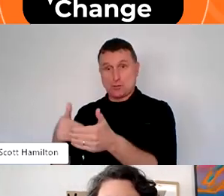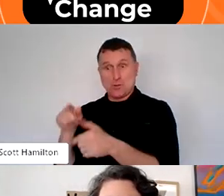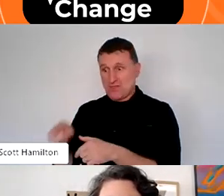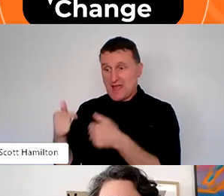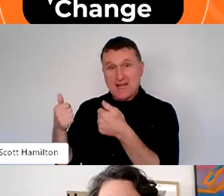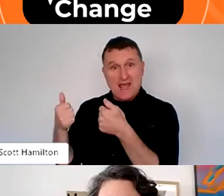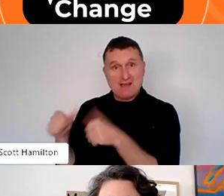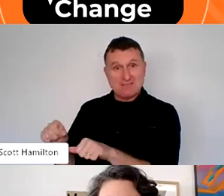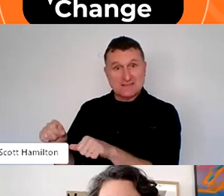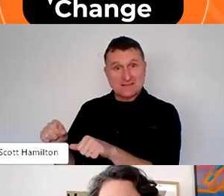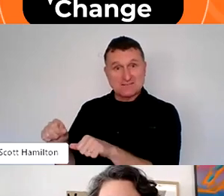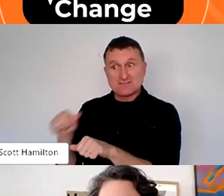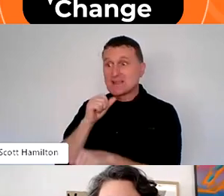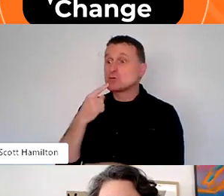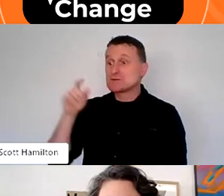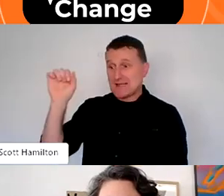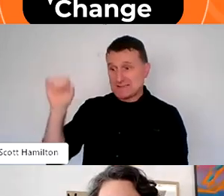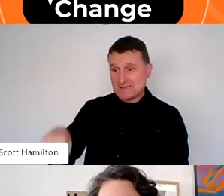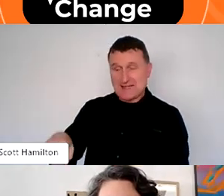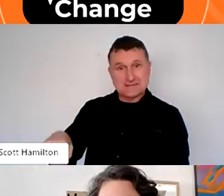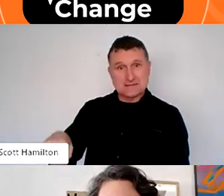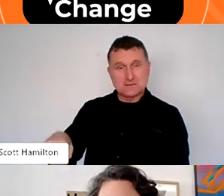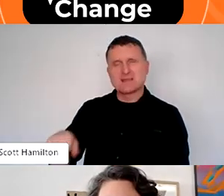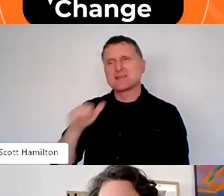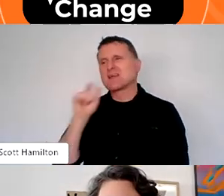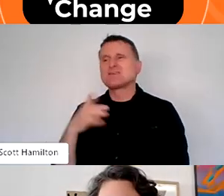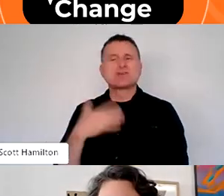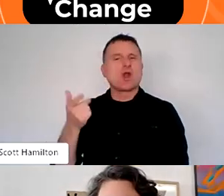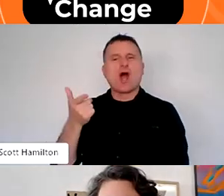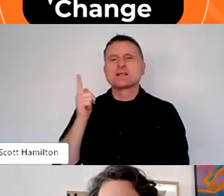says yes. If you didn't like your teacher you were told by your parents,